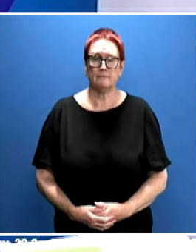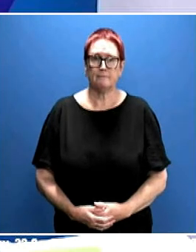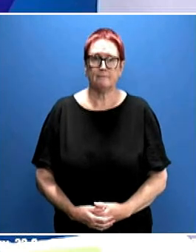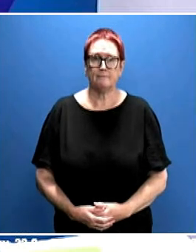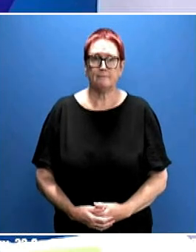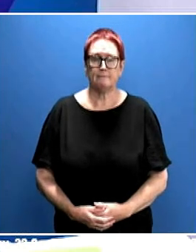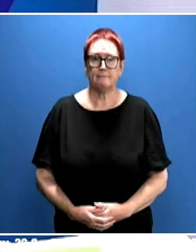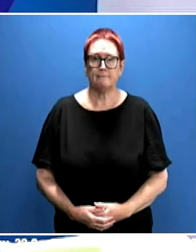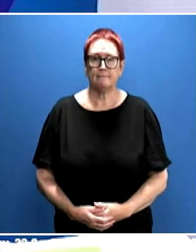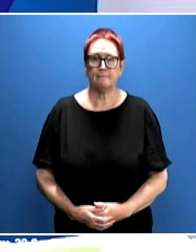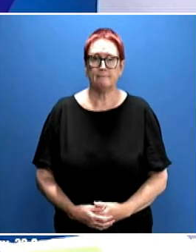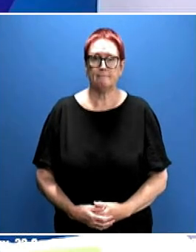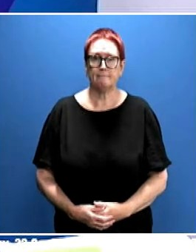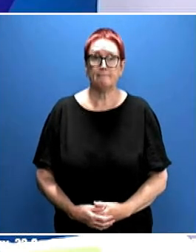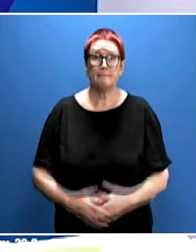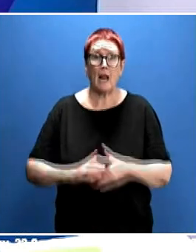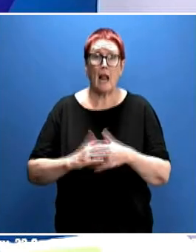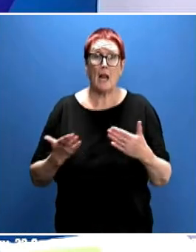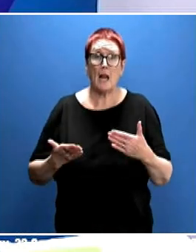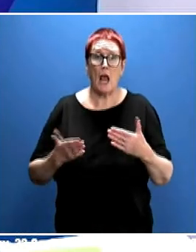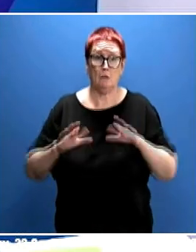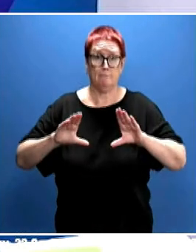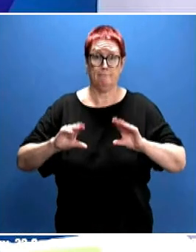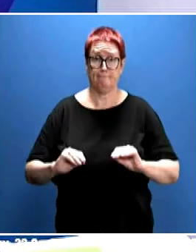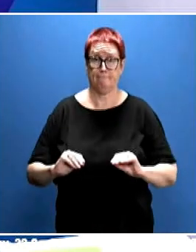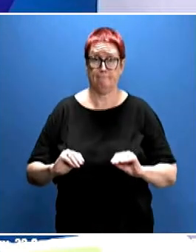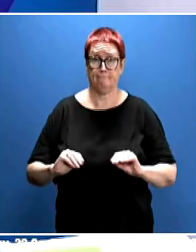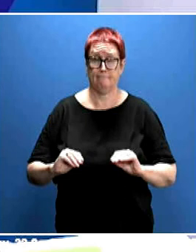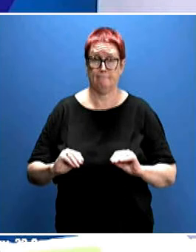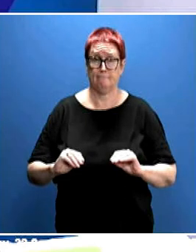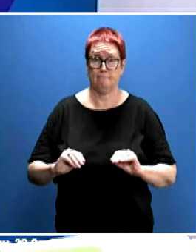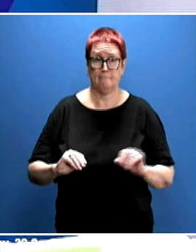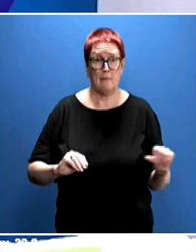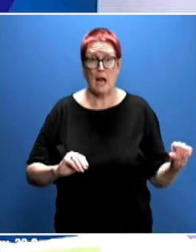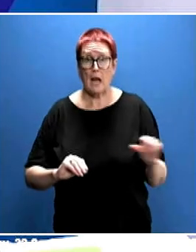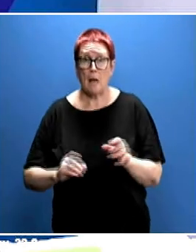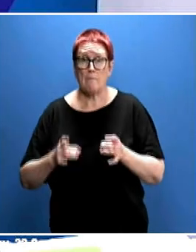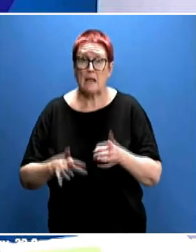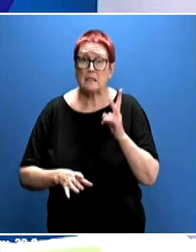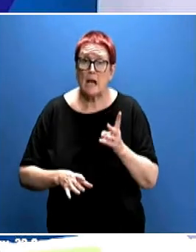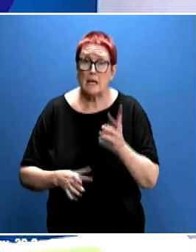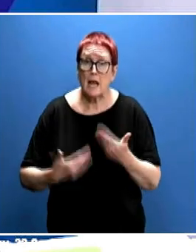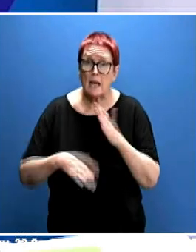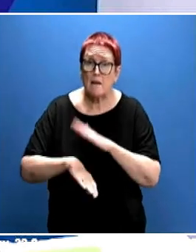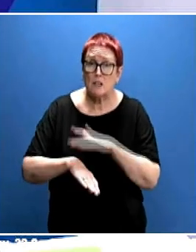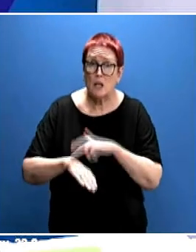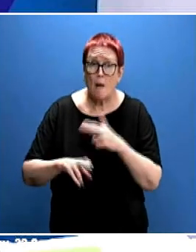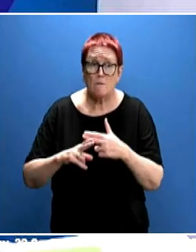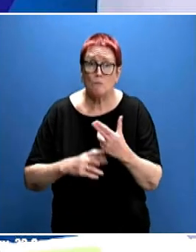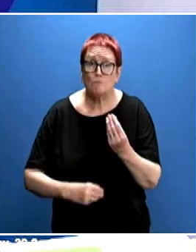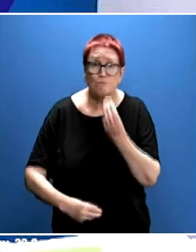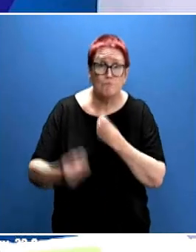When should we resume, giving people enough time to nourish themselves